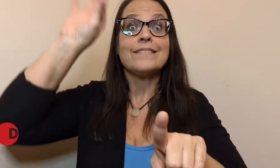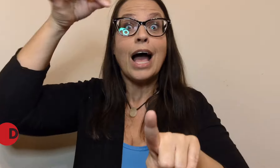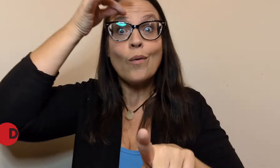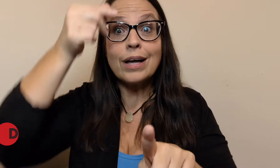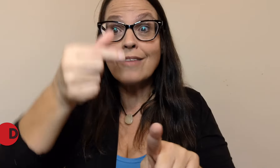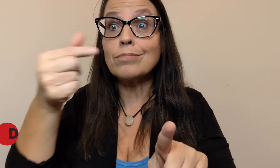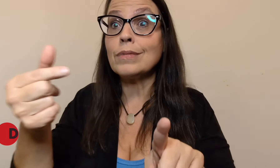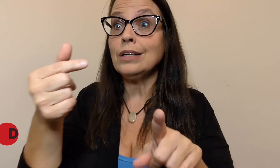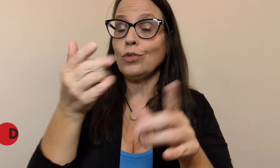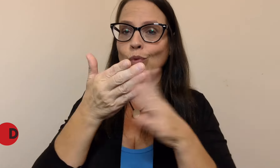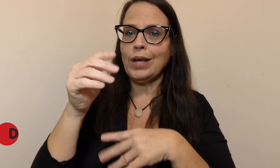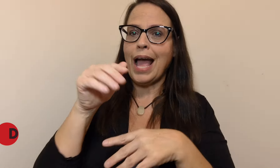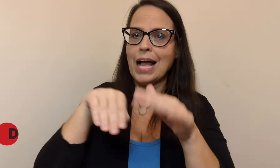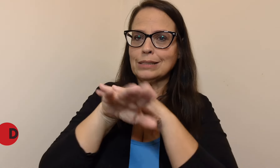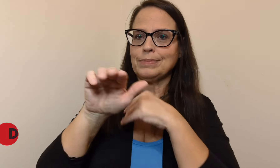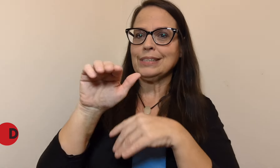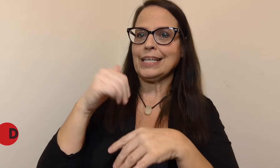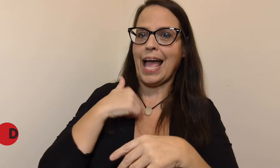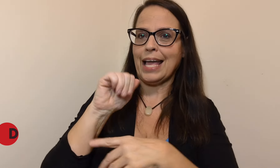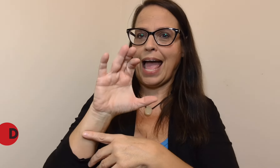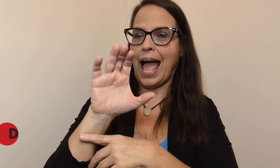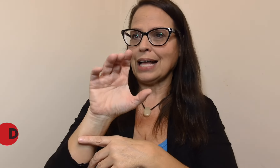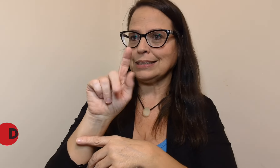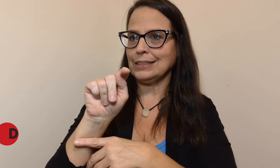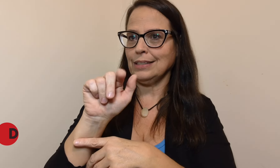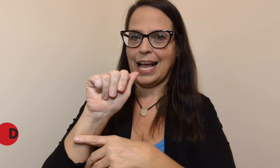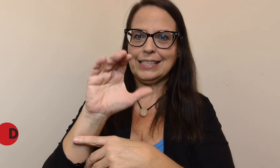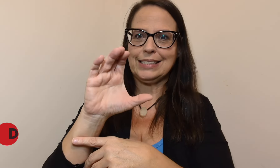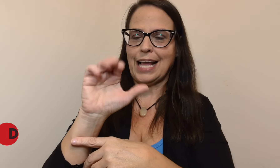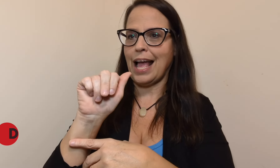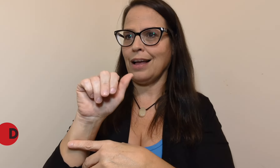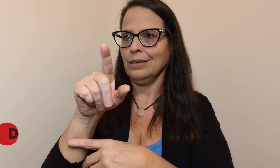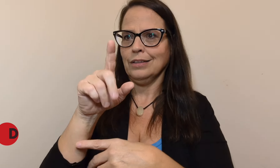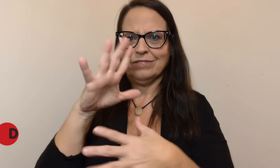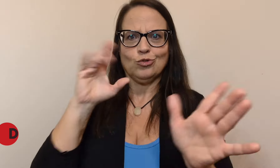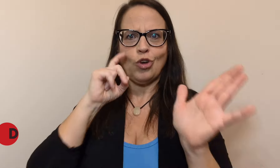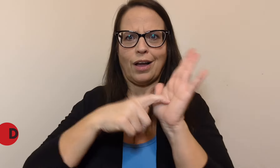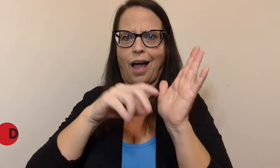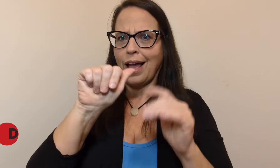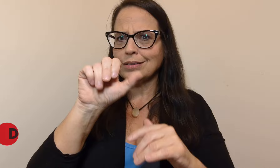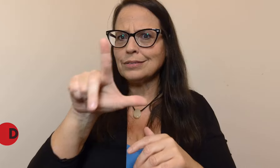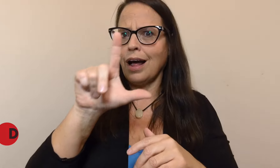Then the federal government through the Accessible Canada Act recognized ASL,